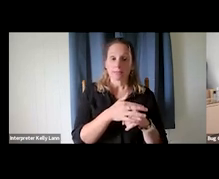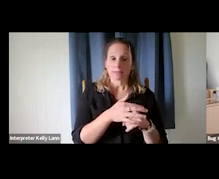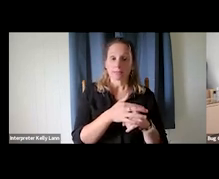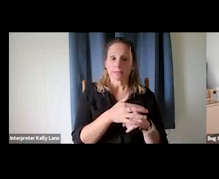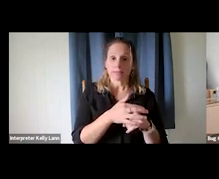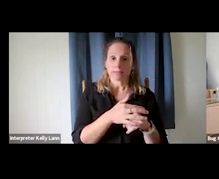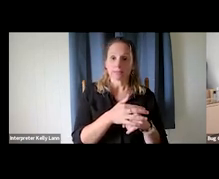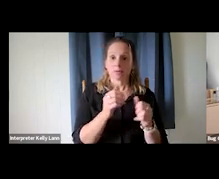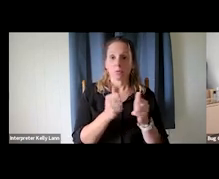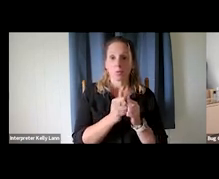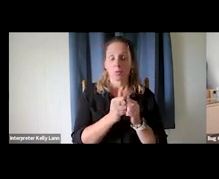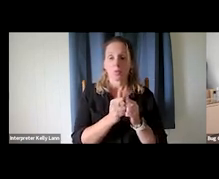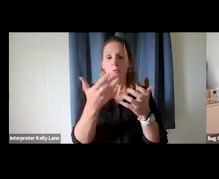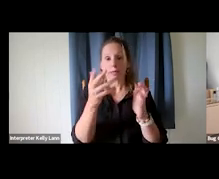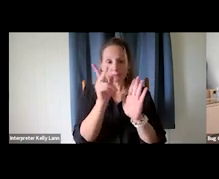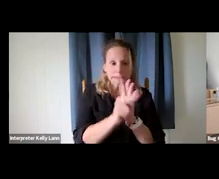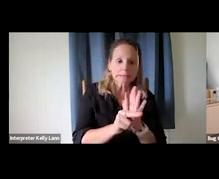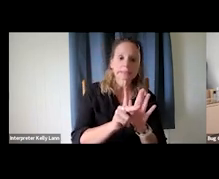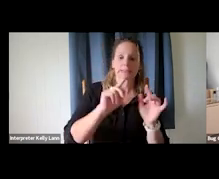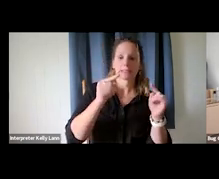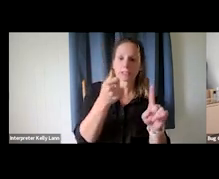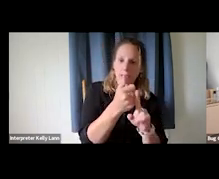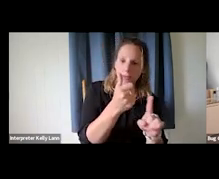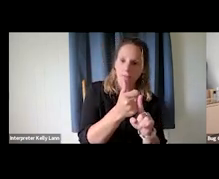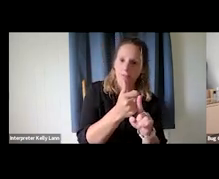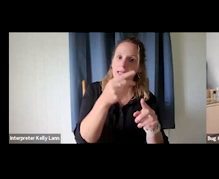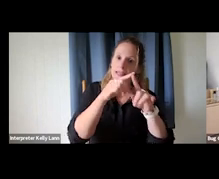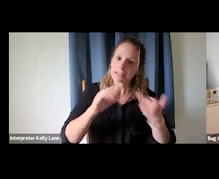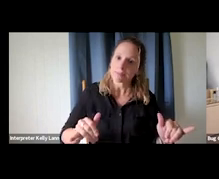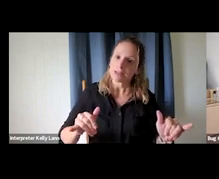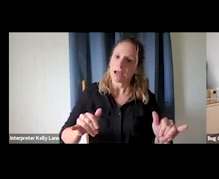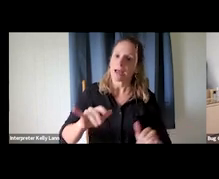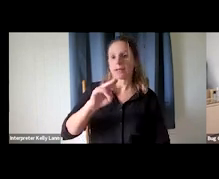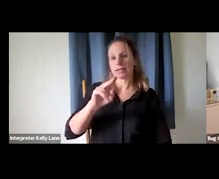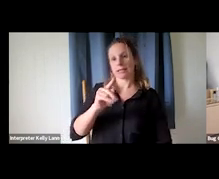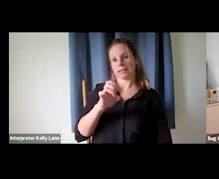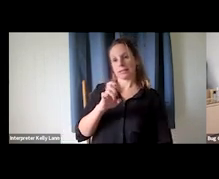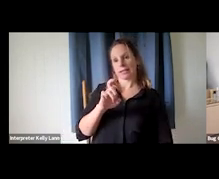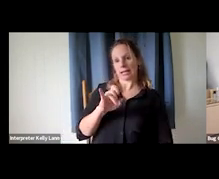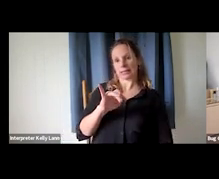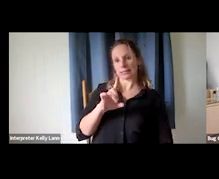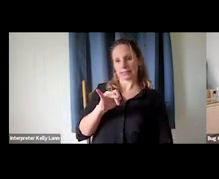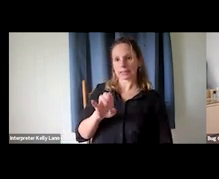with suicidal ideations while intoxicated. And so I needed to prove that they had depression